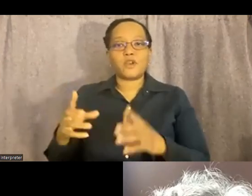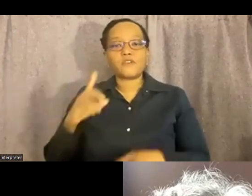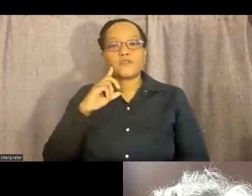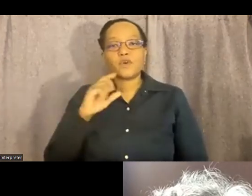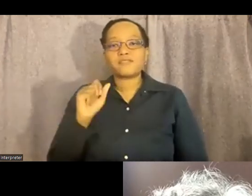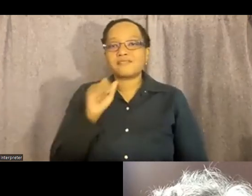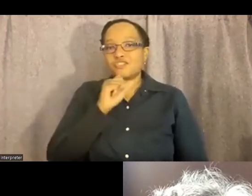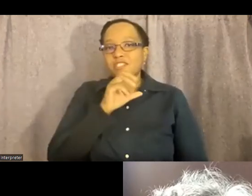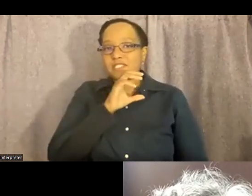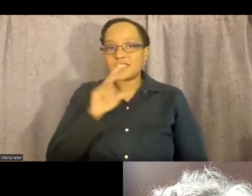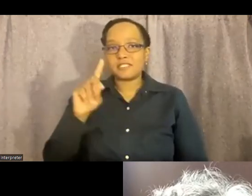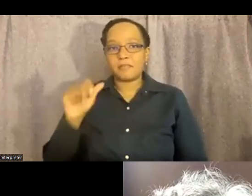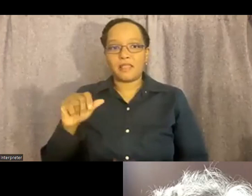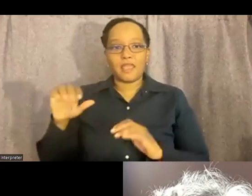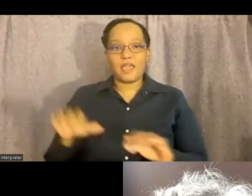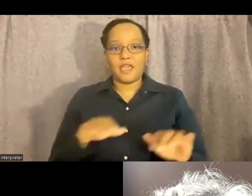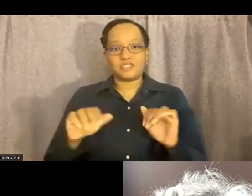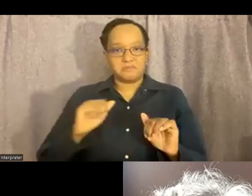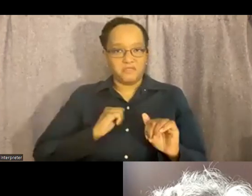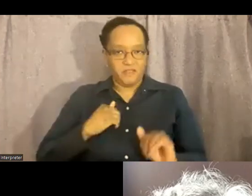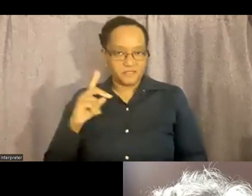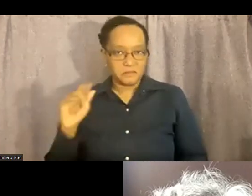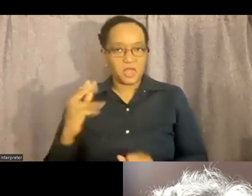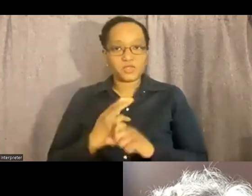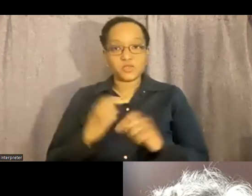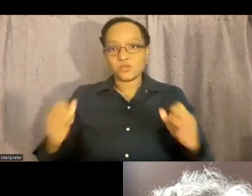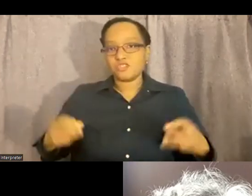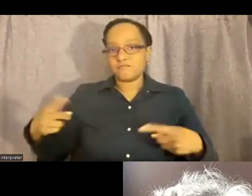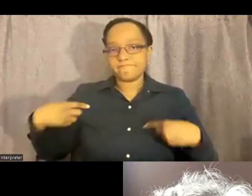Roma, do you want introduce yourself?